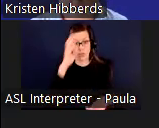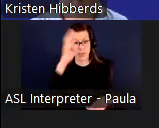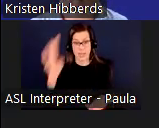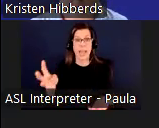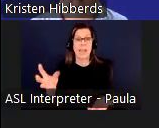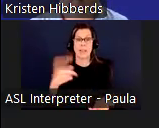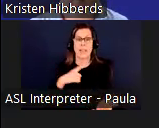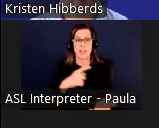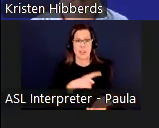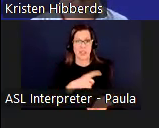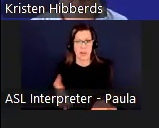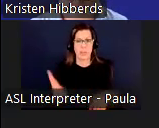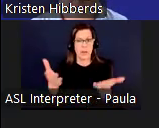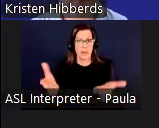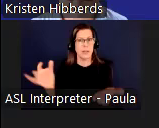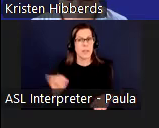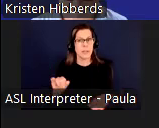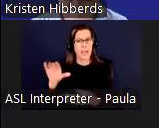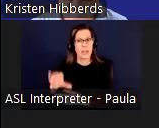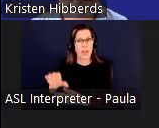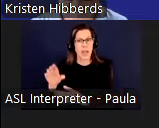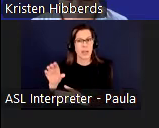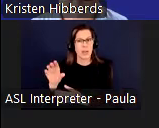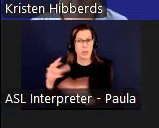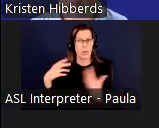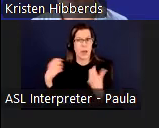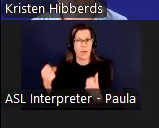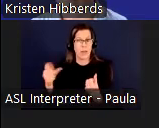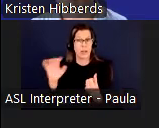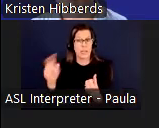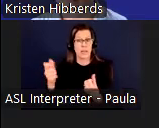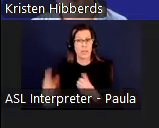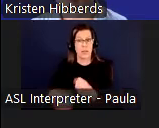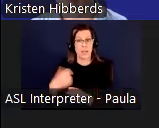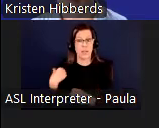like child welfare did a few years ago that would really spell out the